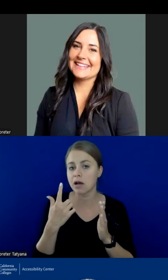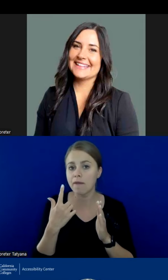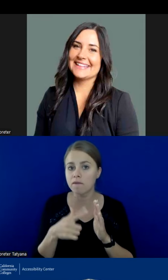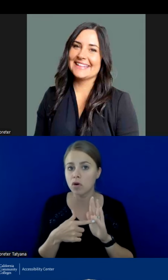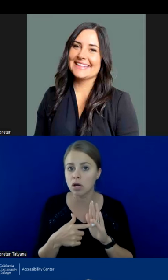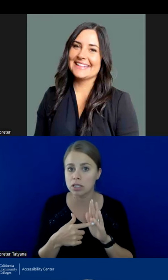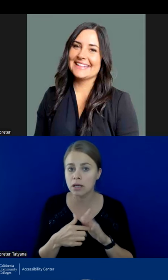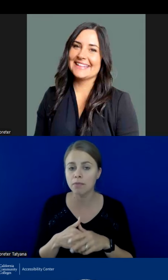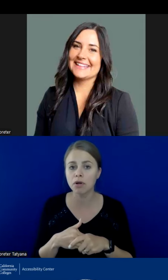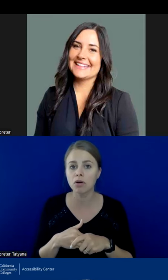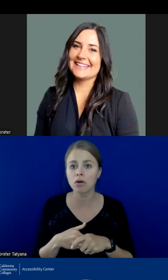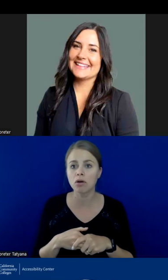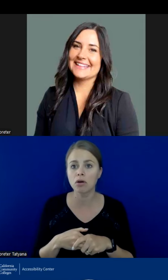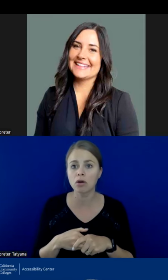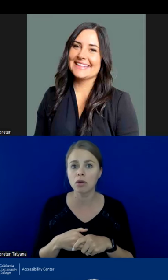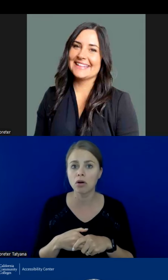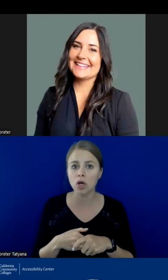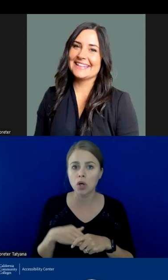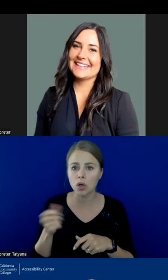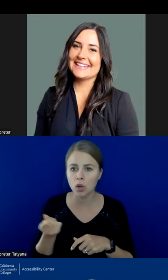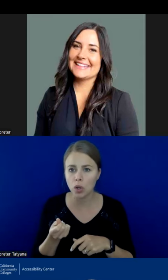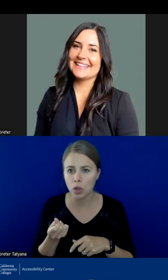a few years ago out html,